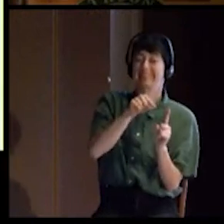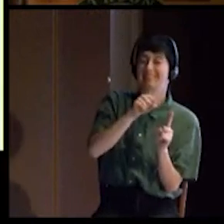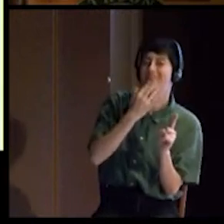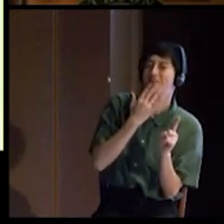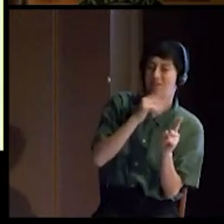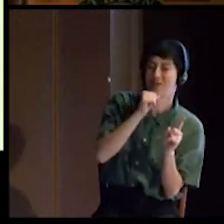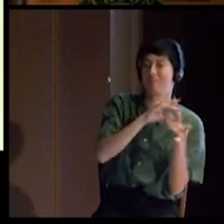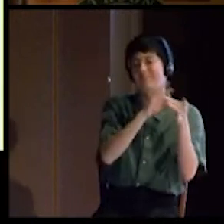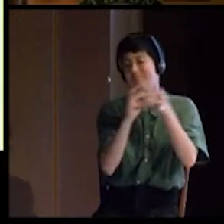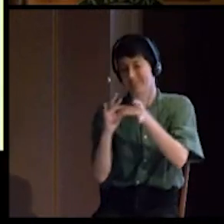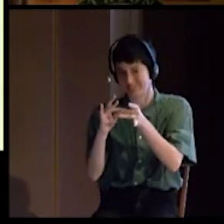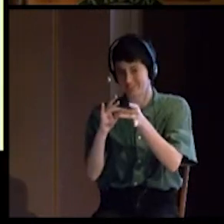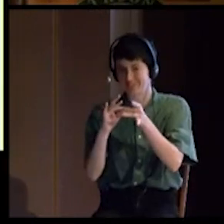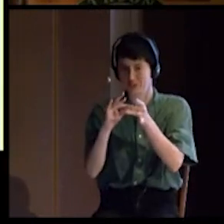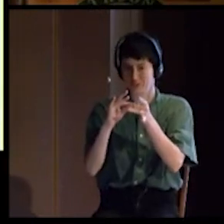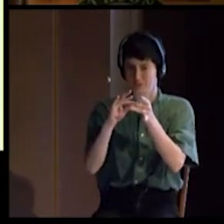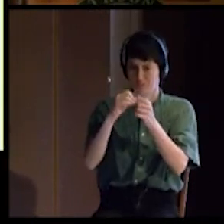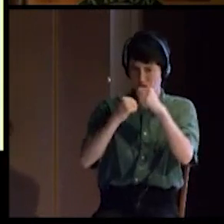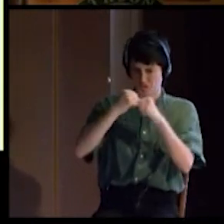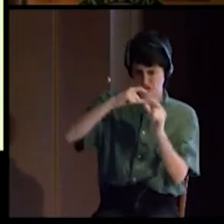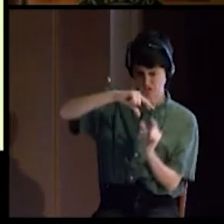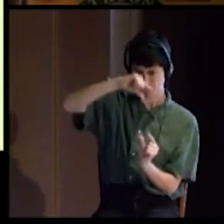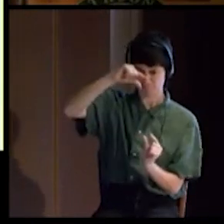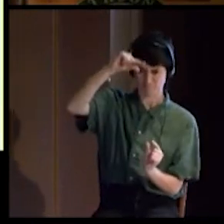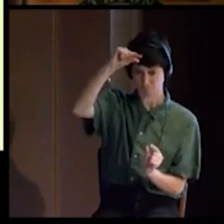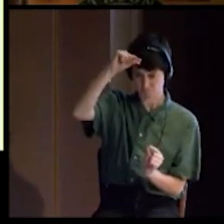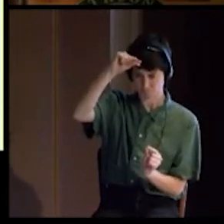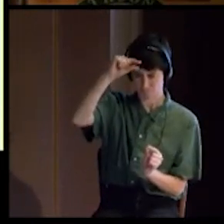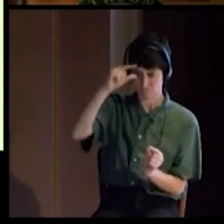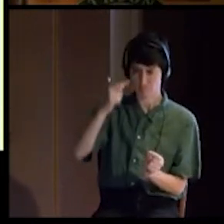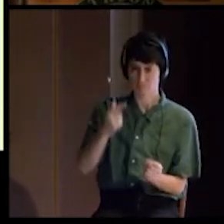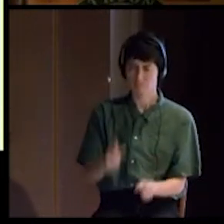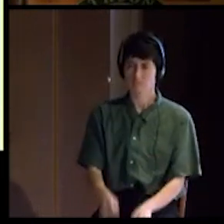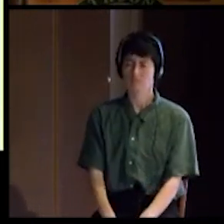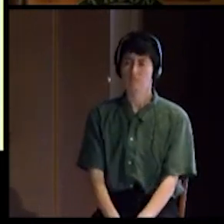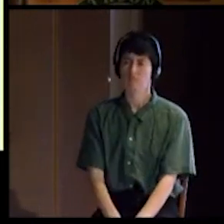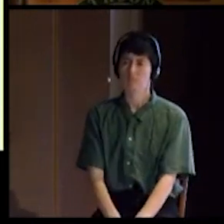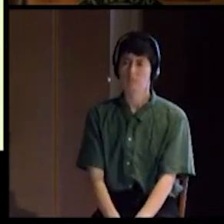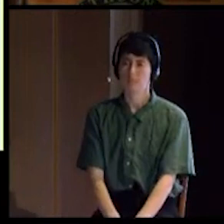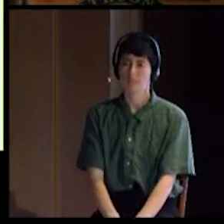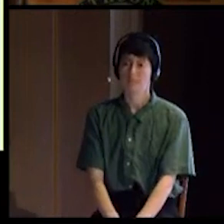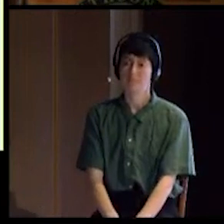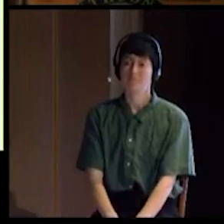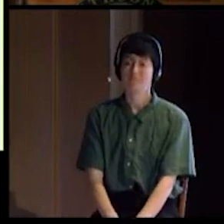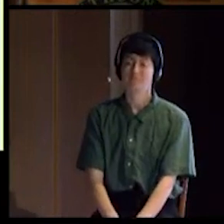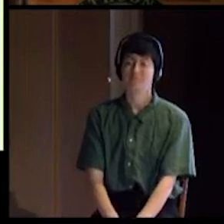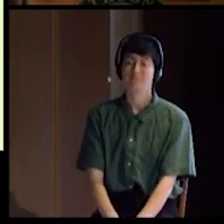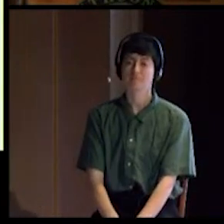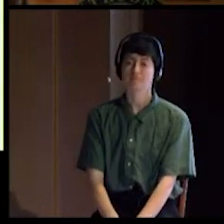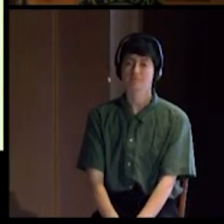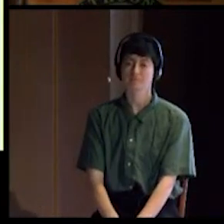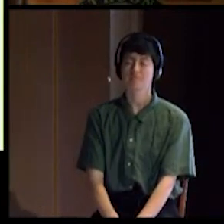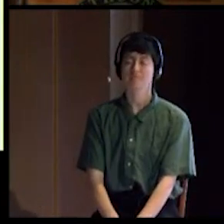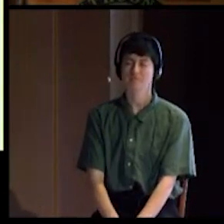but that doesn't mean that they have more downy feathers, or vice versa. So the structure of the down is not always related